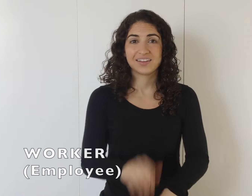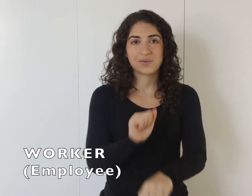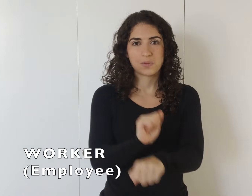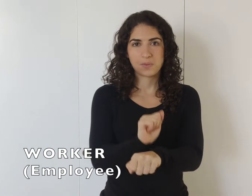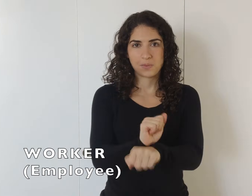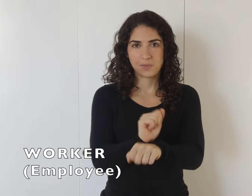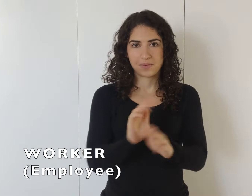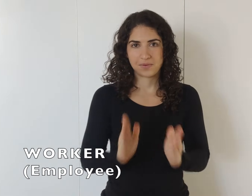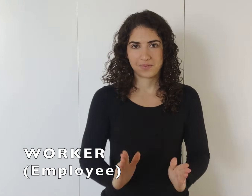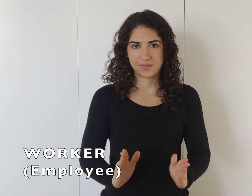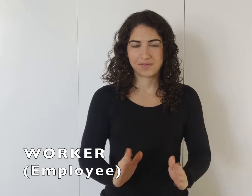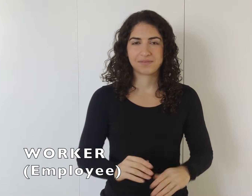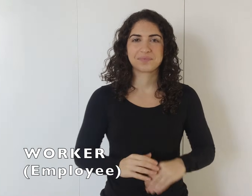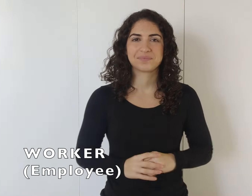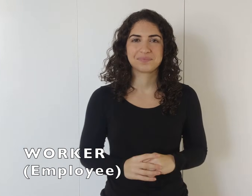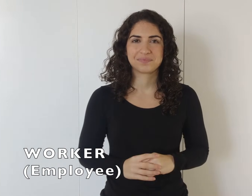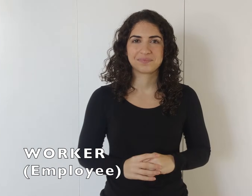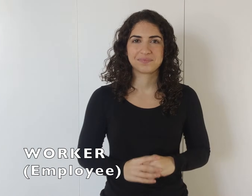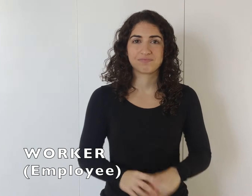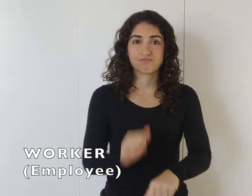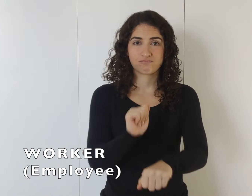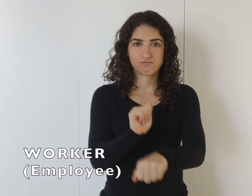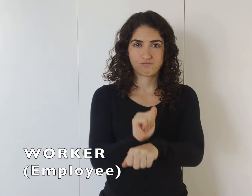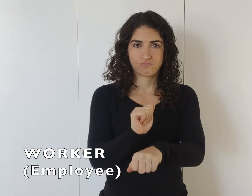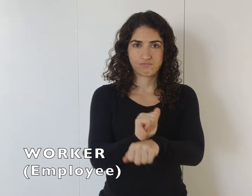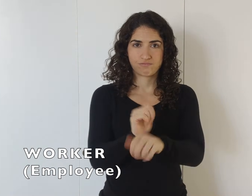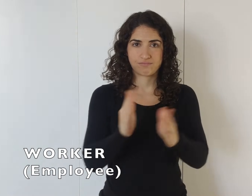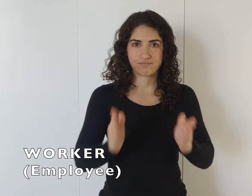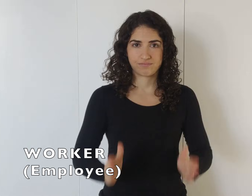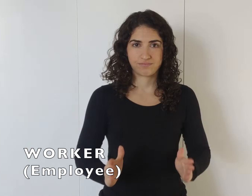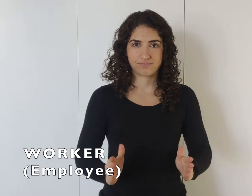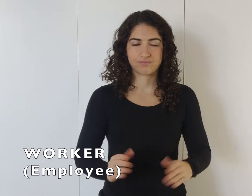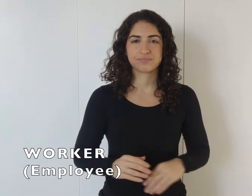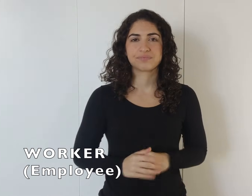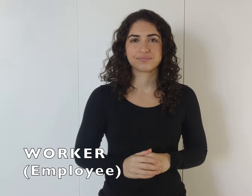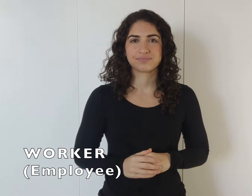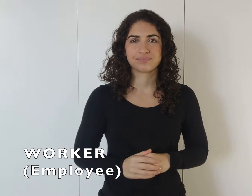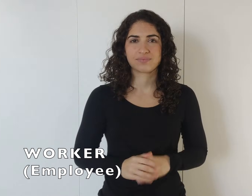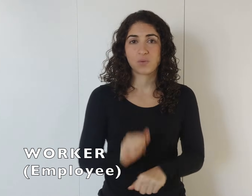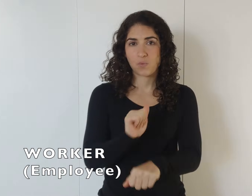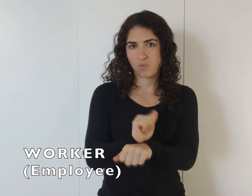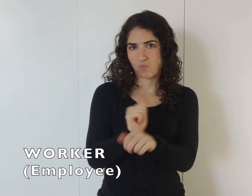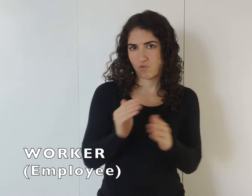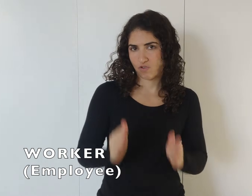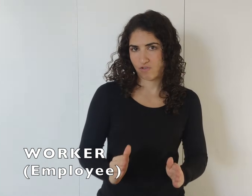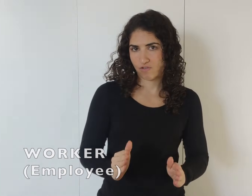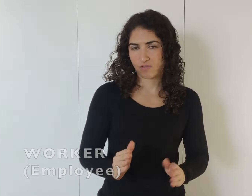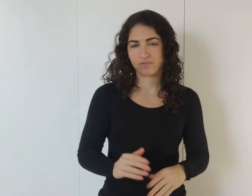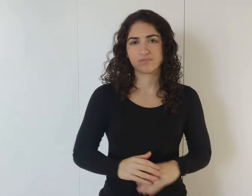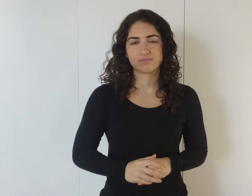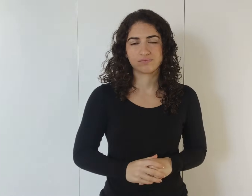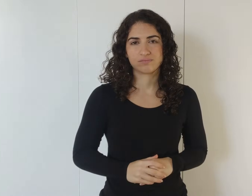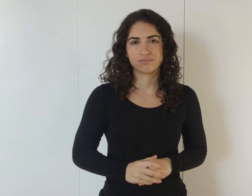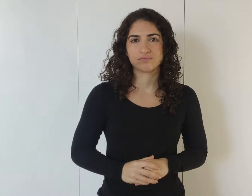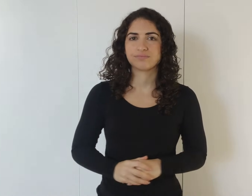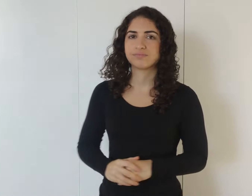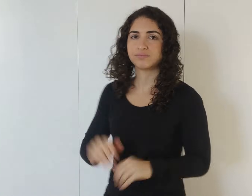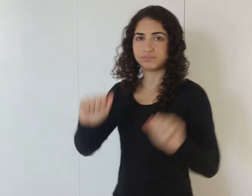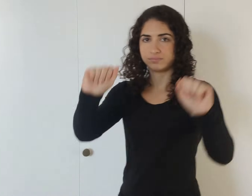WORKER, or "employee". WORKER